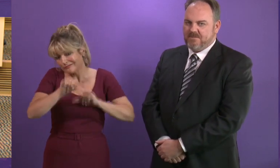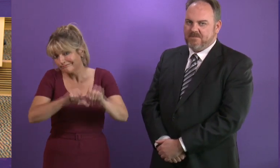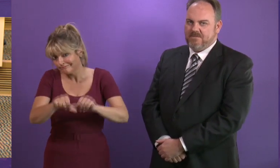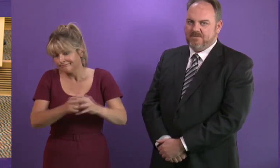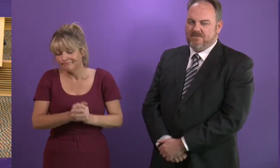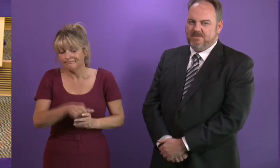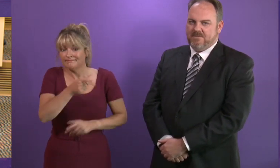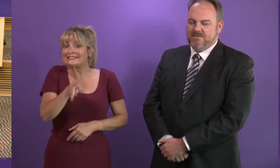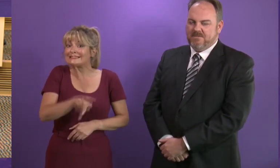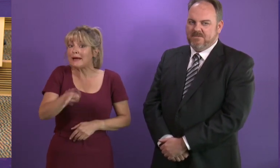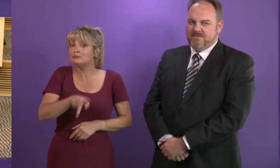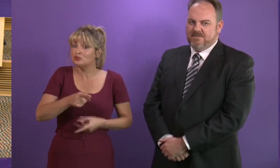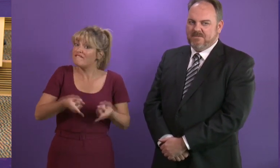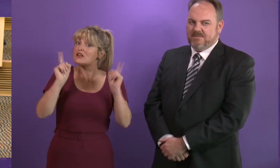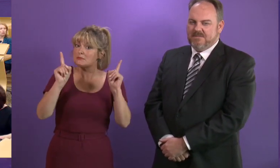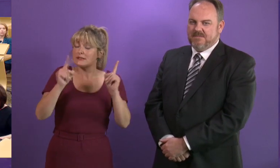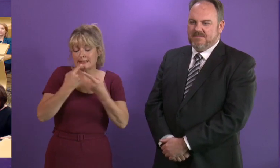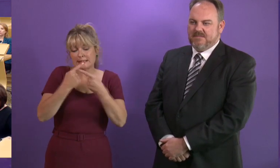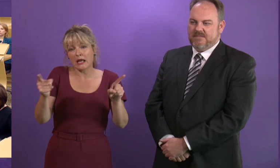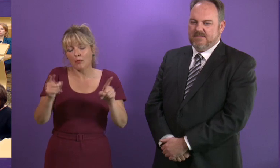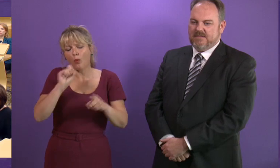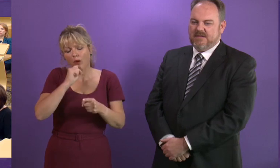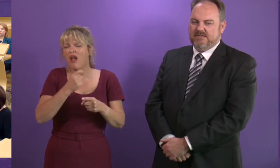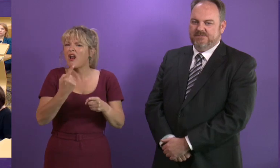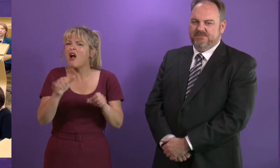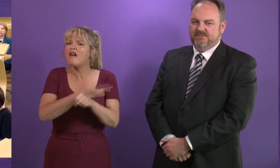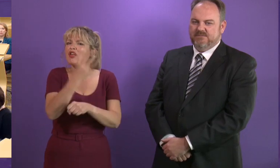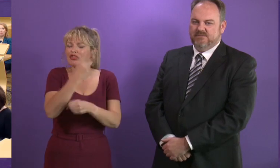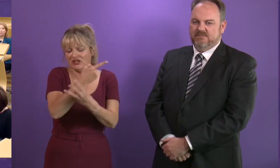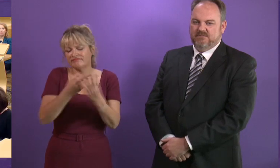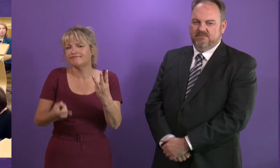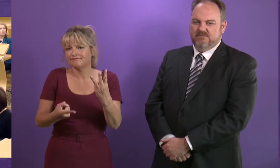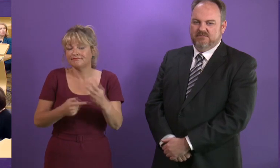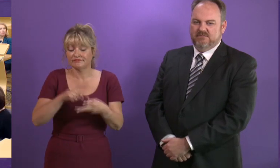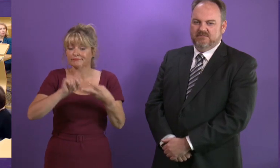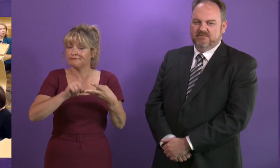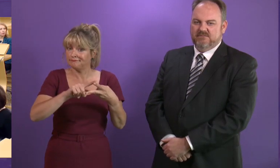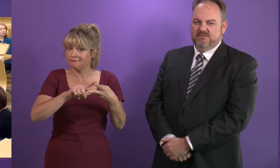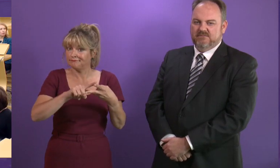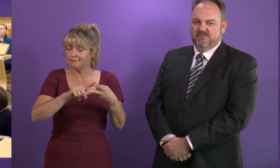statement will do three things in general terms. First, he will set out the Government’s